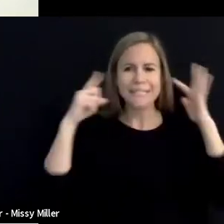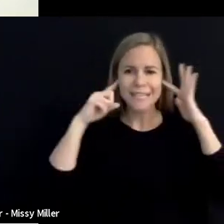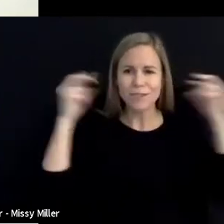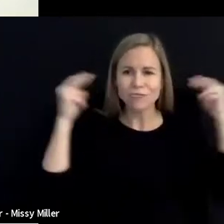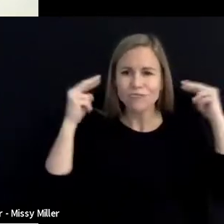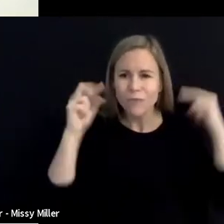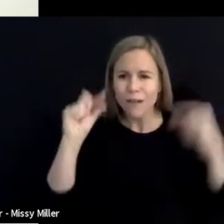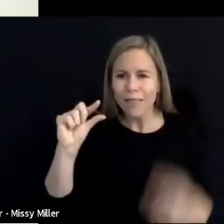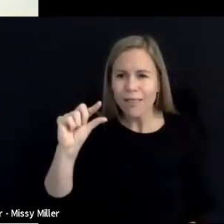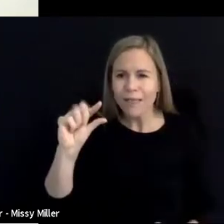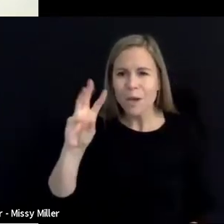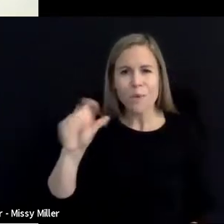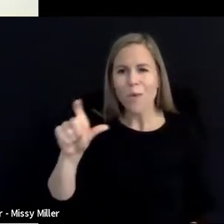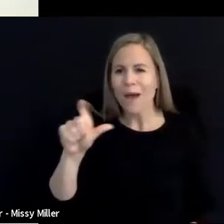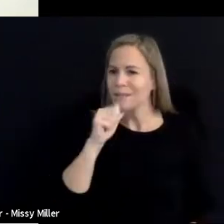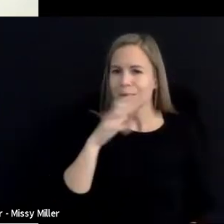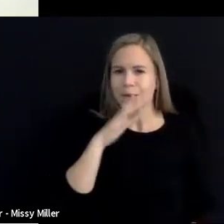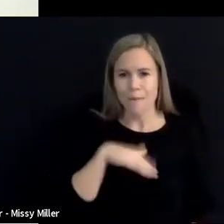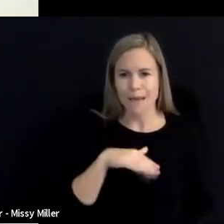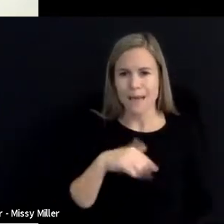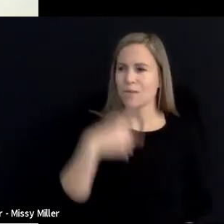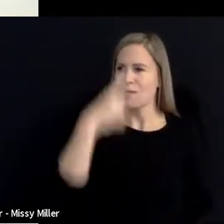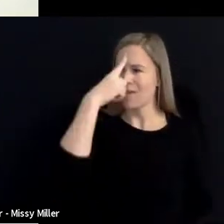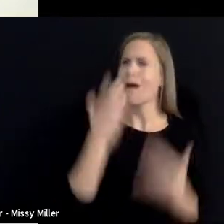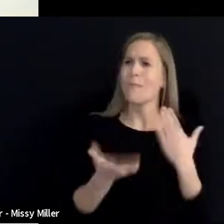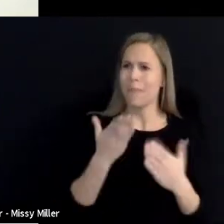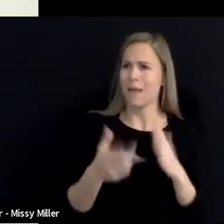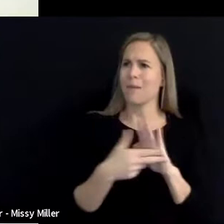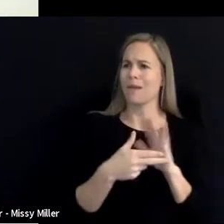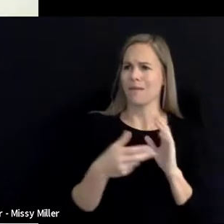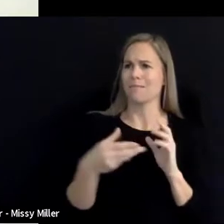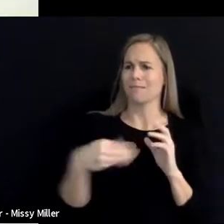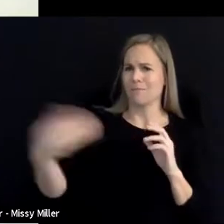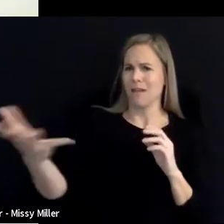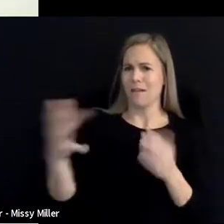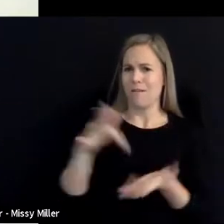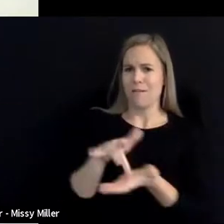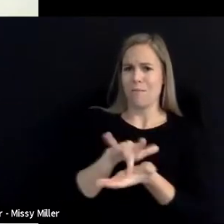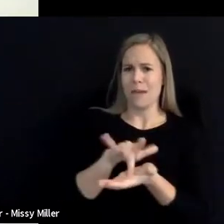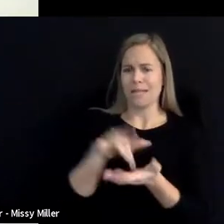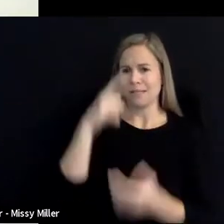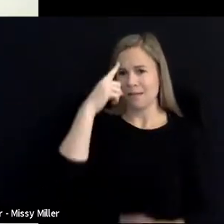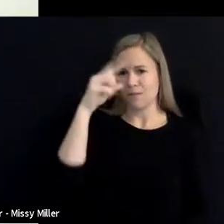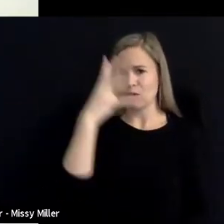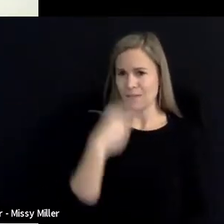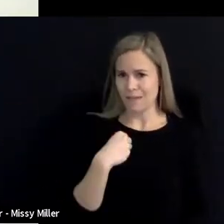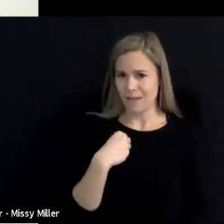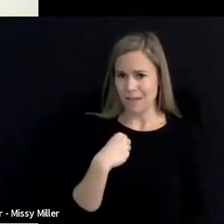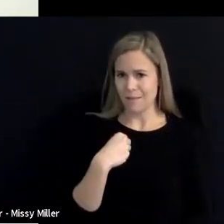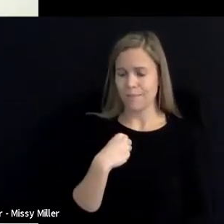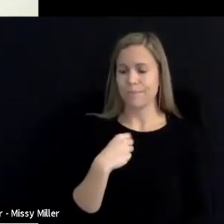to prescribe some medication for sleep." And Nancy came home with Jacob and said, "He wants to prescribe medication."